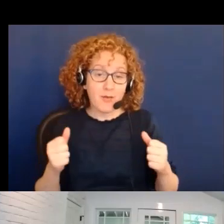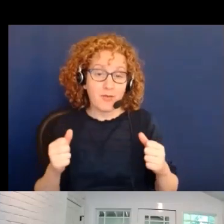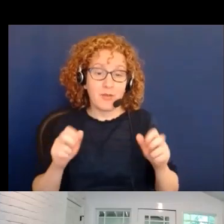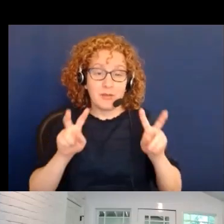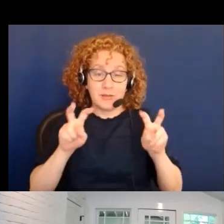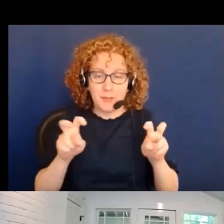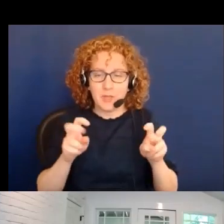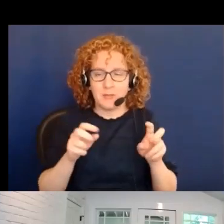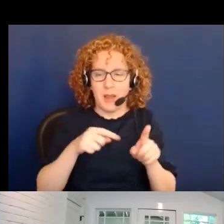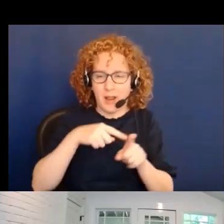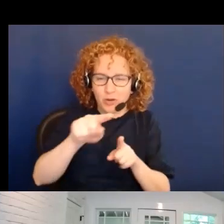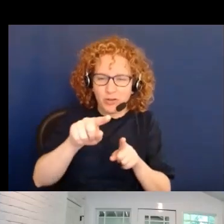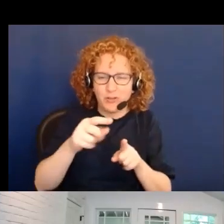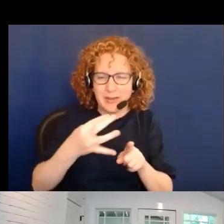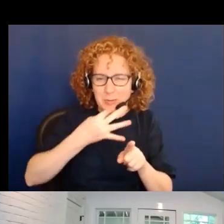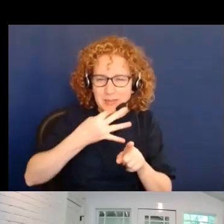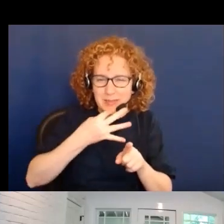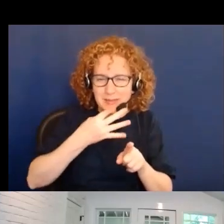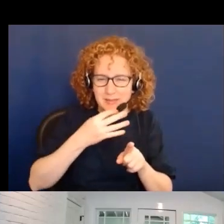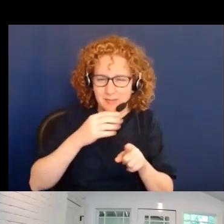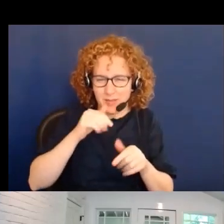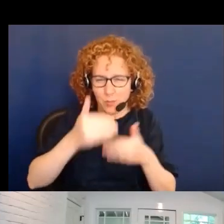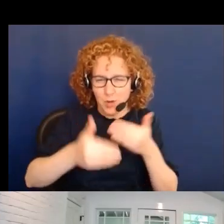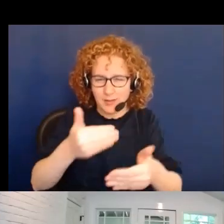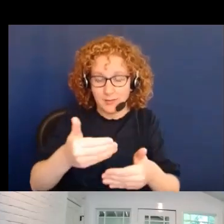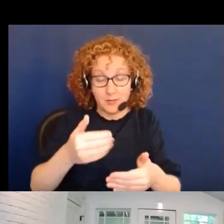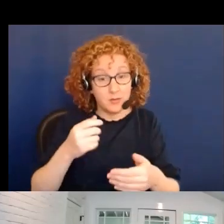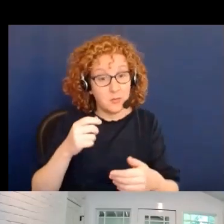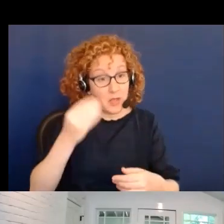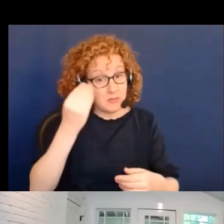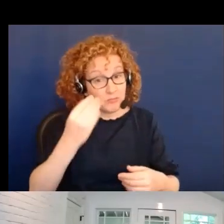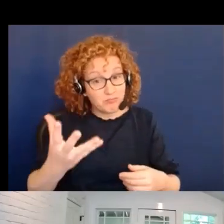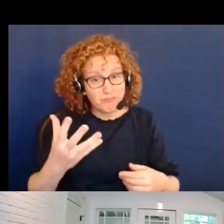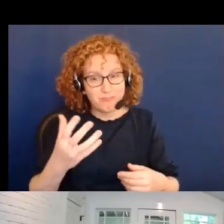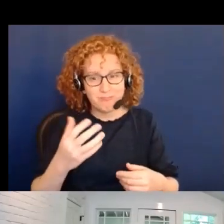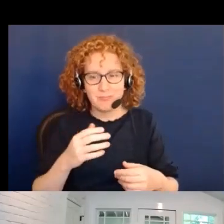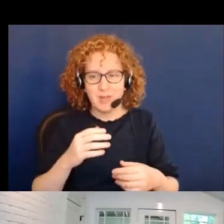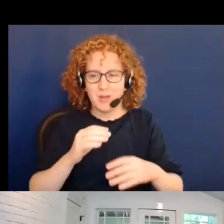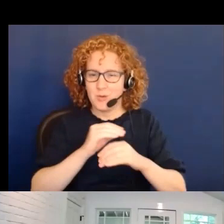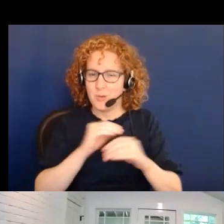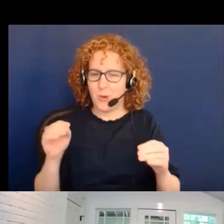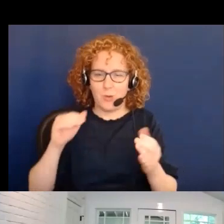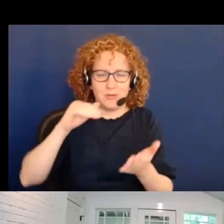and what I can tell you so far is that there will not be any central federal vaccination database